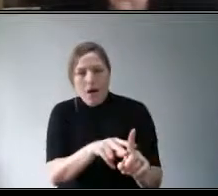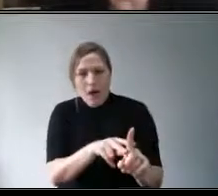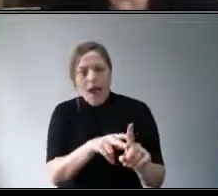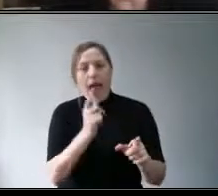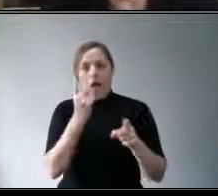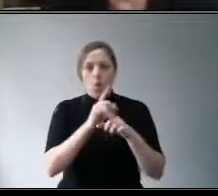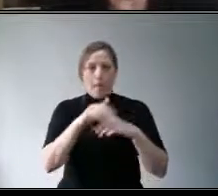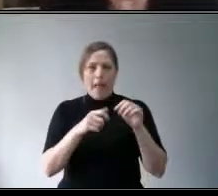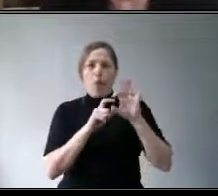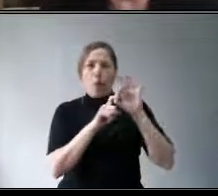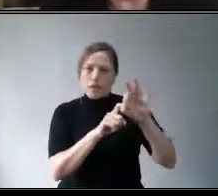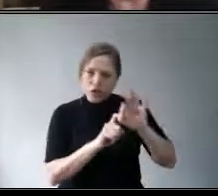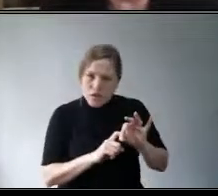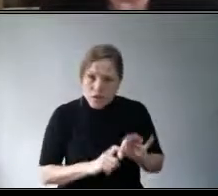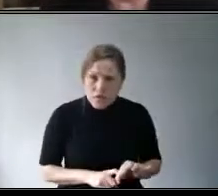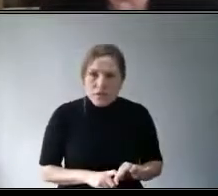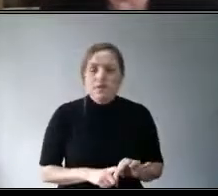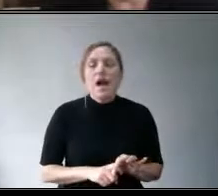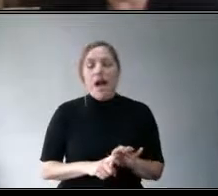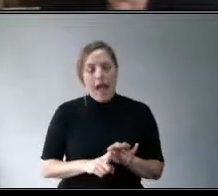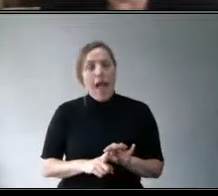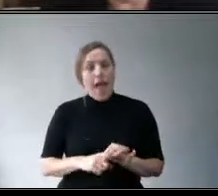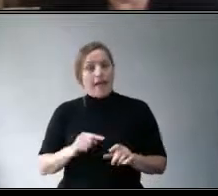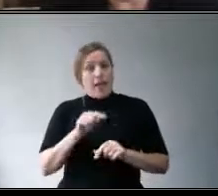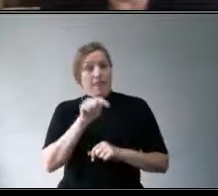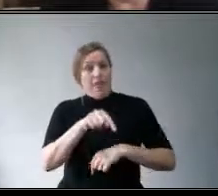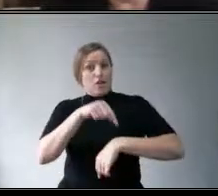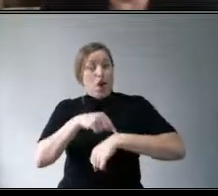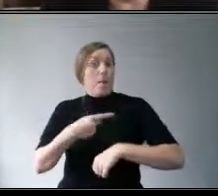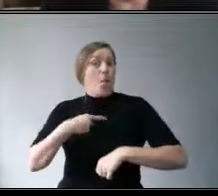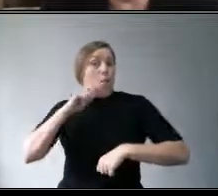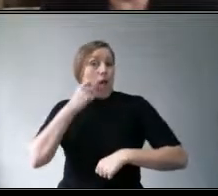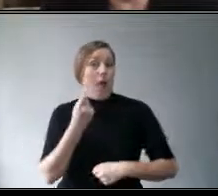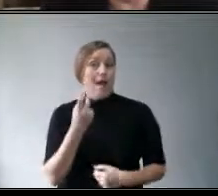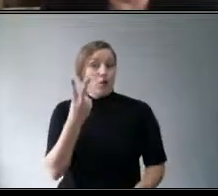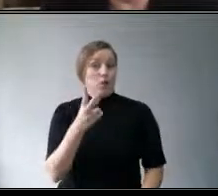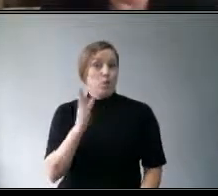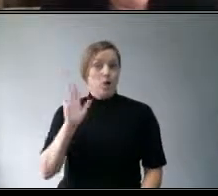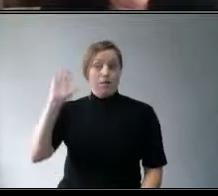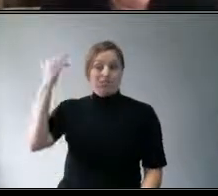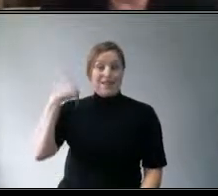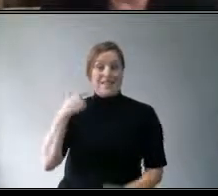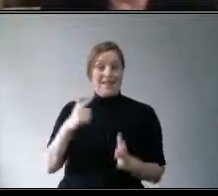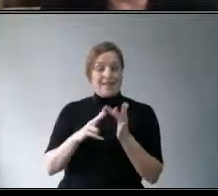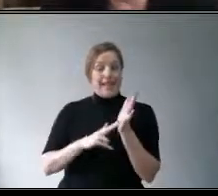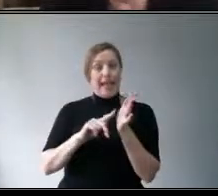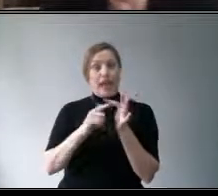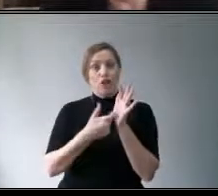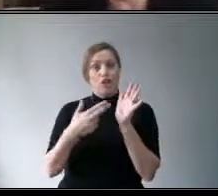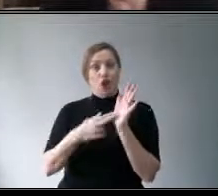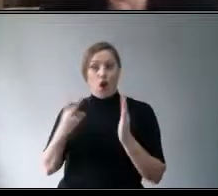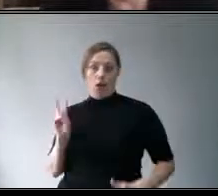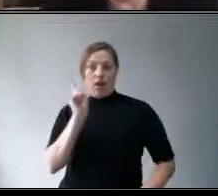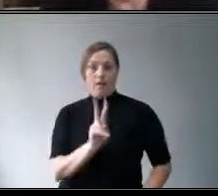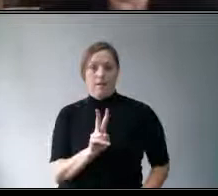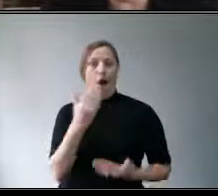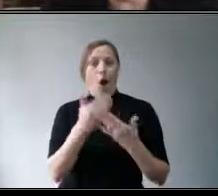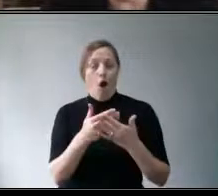two uh previous interns from 2018 joining us for a conversation as well applications are closing uh